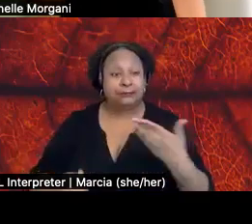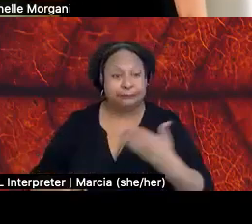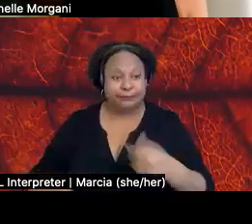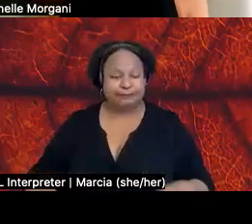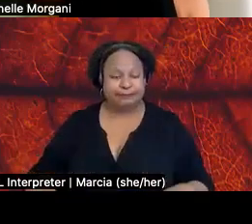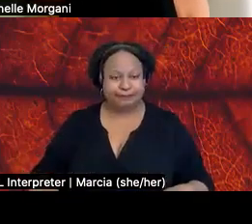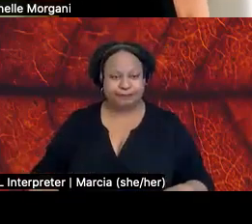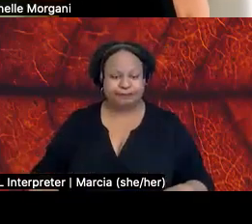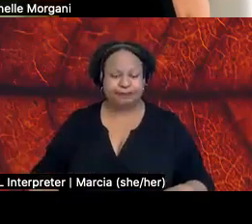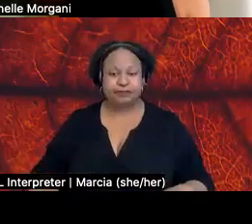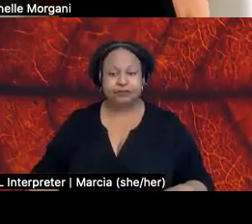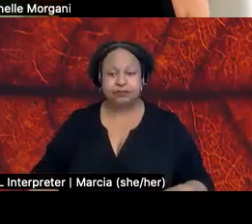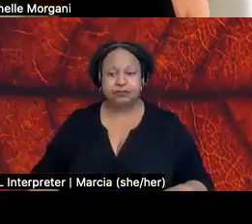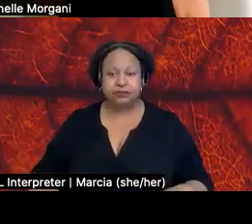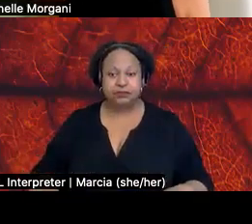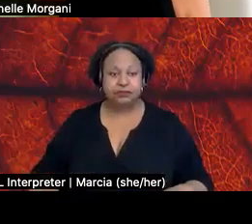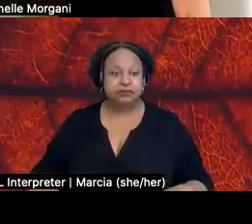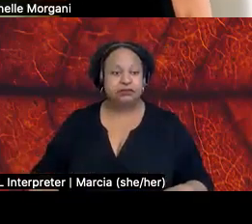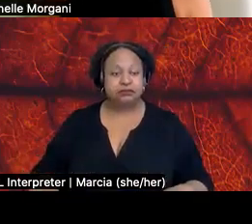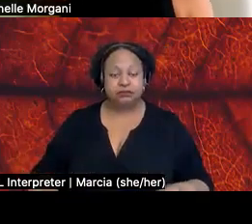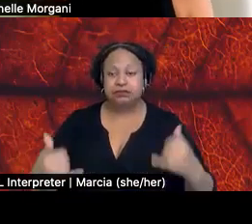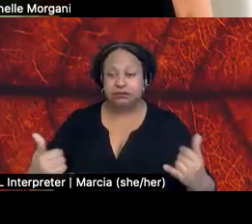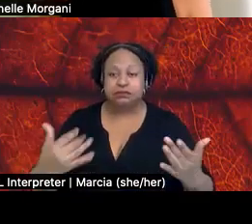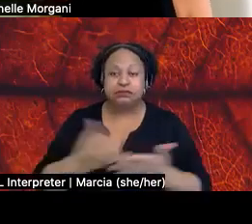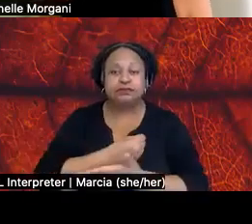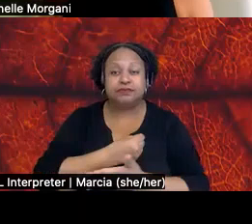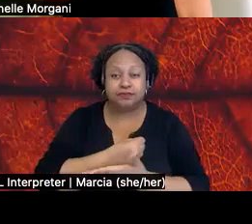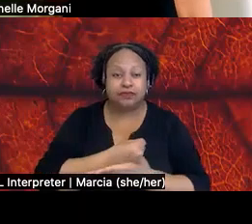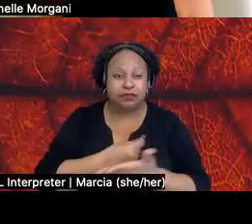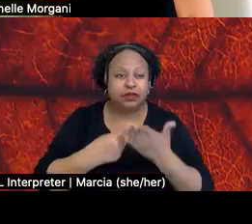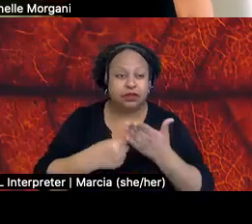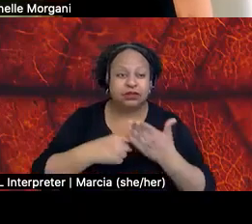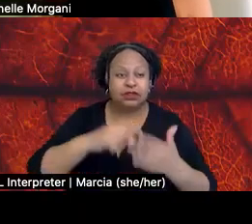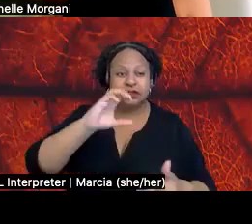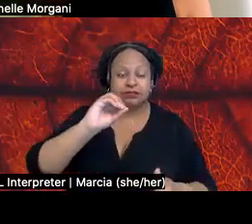So now we're going to do the COPM on two issues.